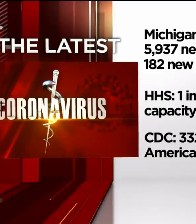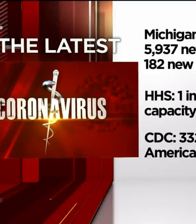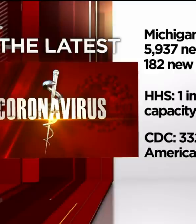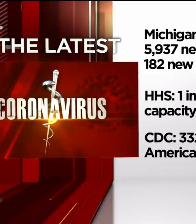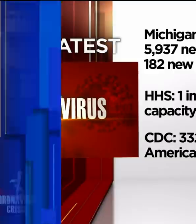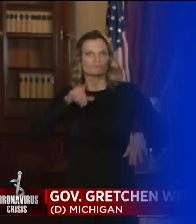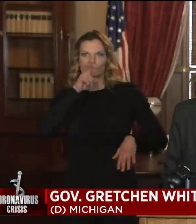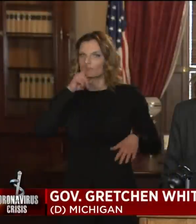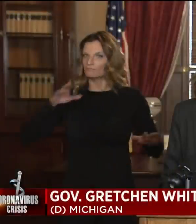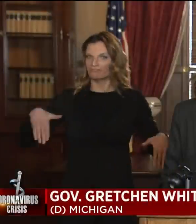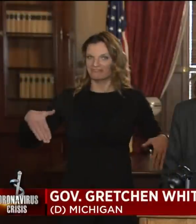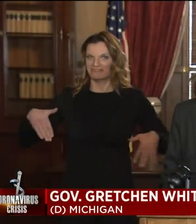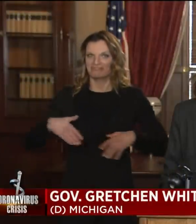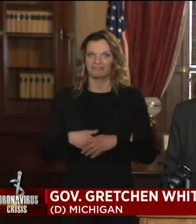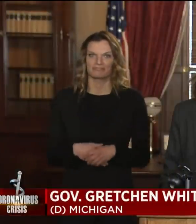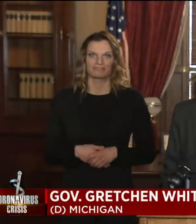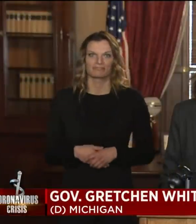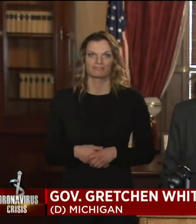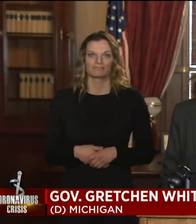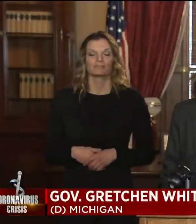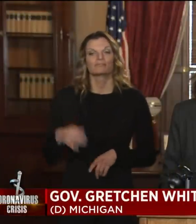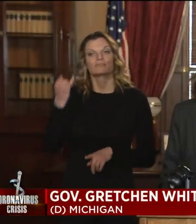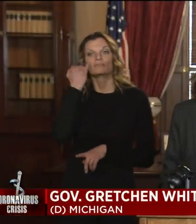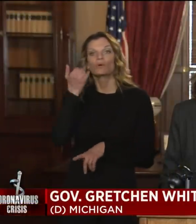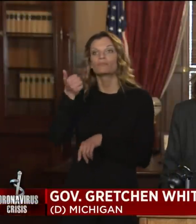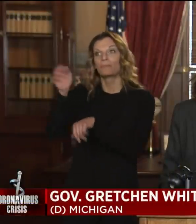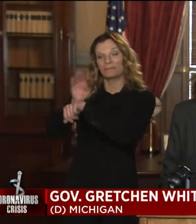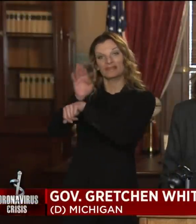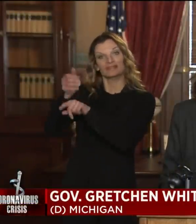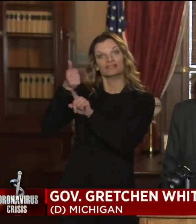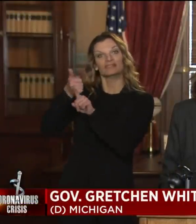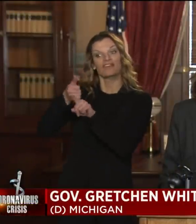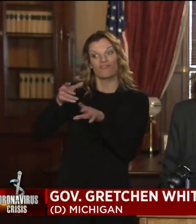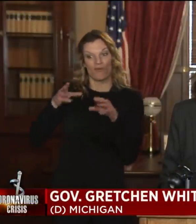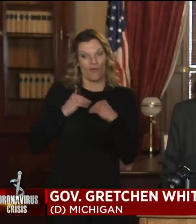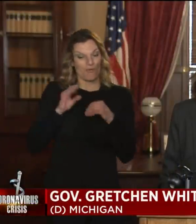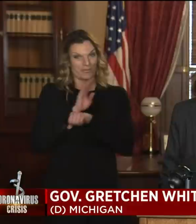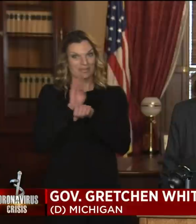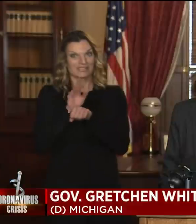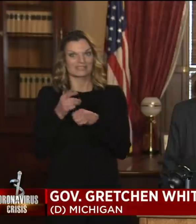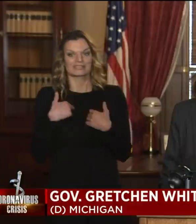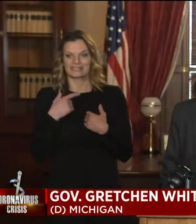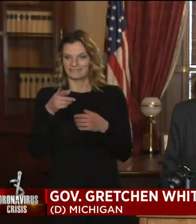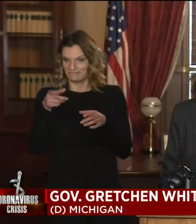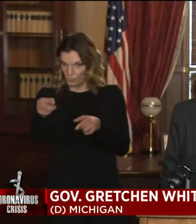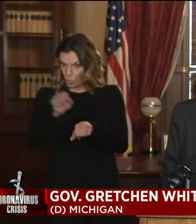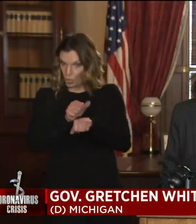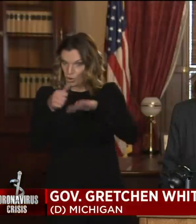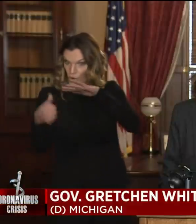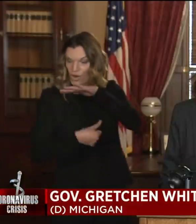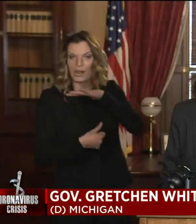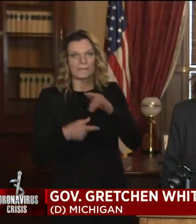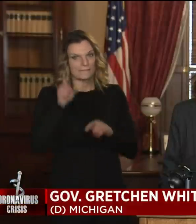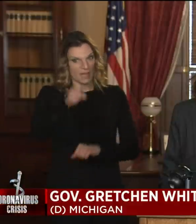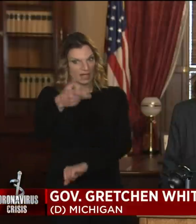HAD THE COMING MONTHS AND THAT EMPLOYERS AND SCHOOLS WILL NOT BE FORCING PEOPLE TO TAKE THE VACCINE.